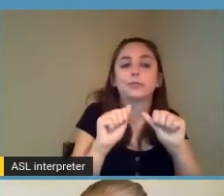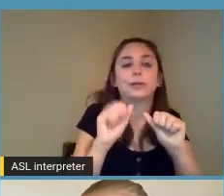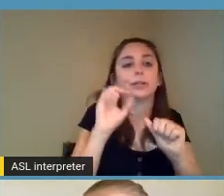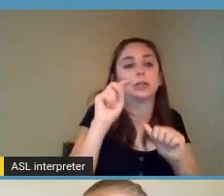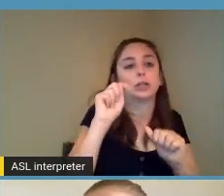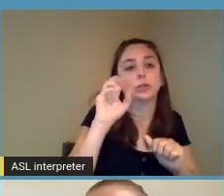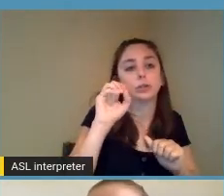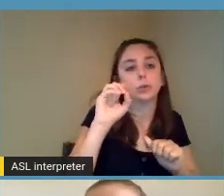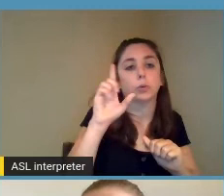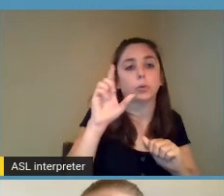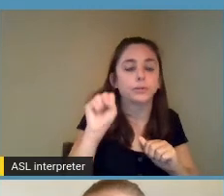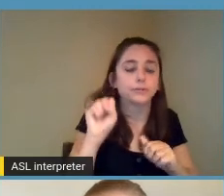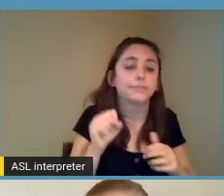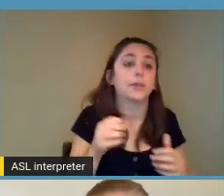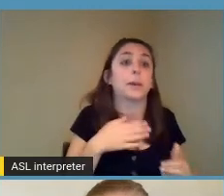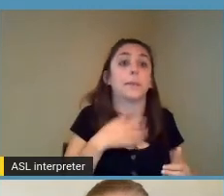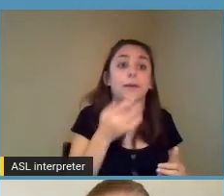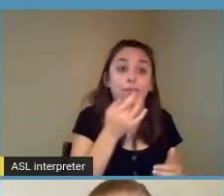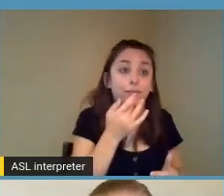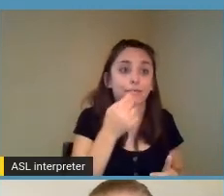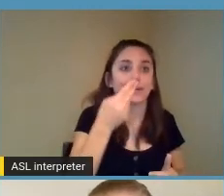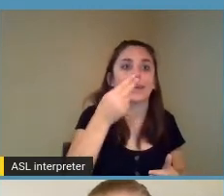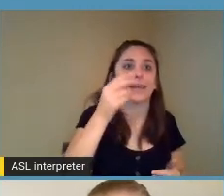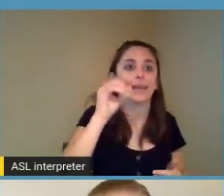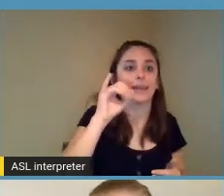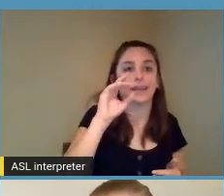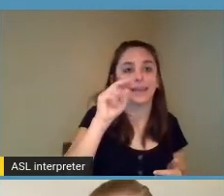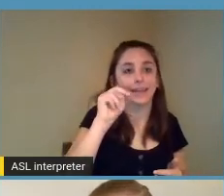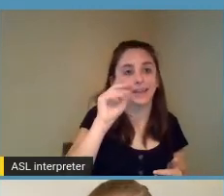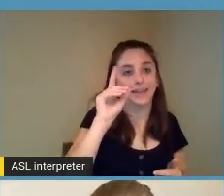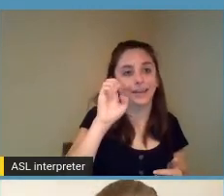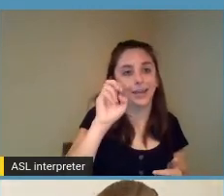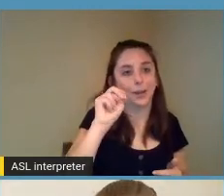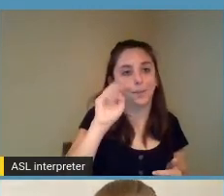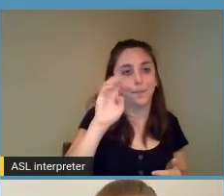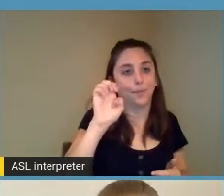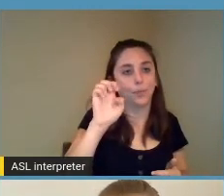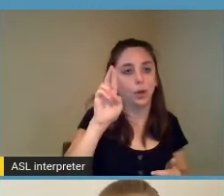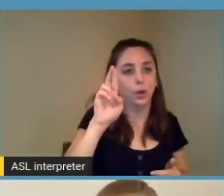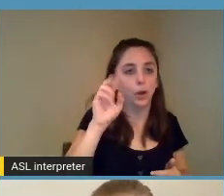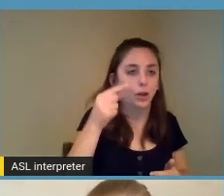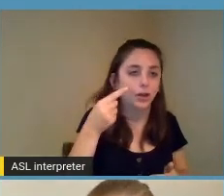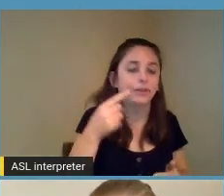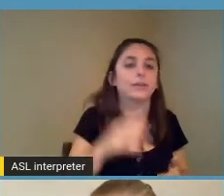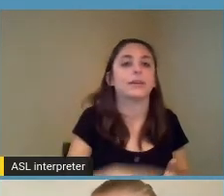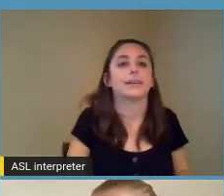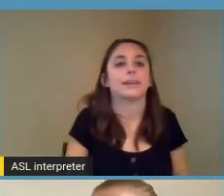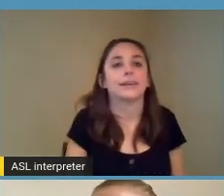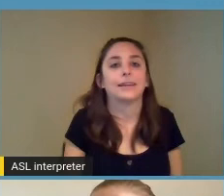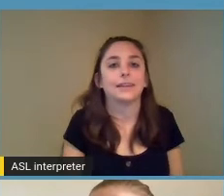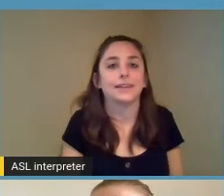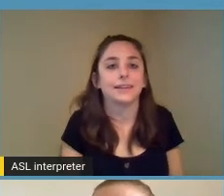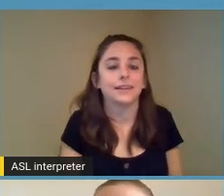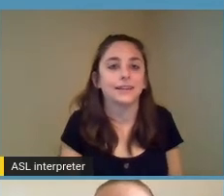And Hindenburg has a really, really excellent set of tutorials on, Hindenburg has a really,